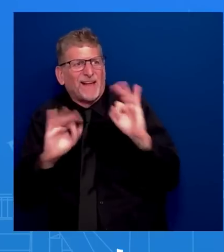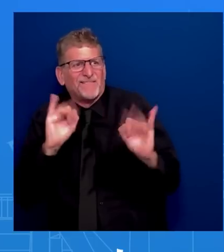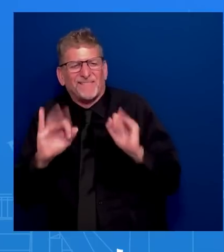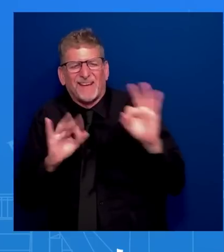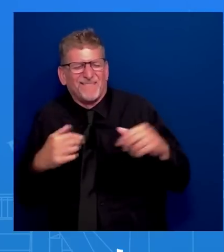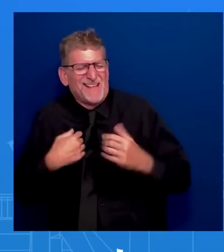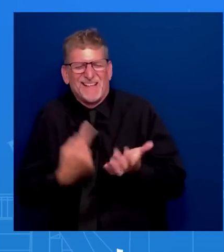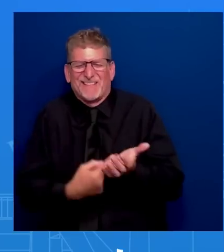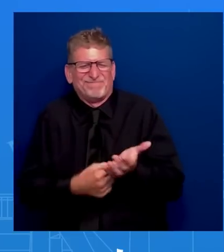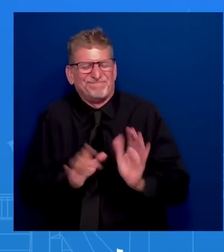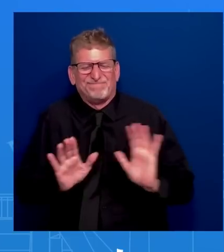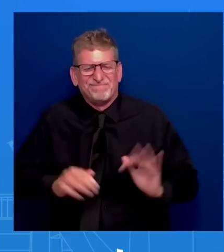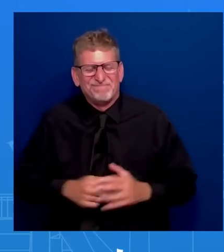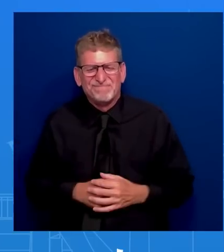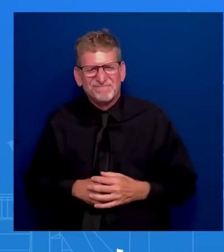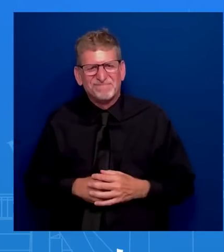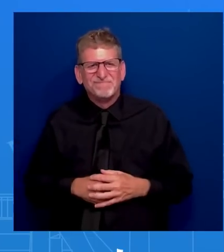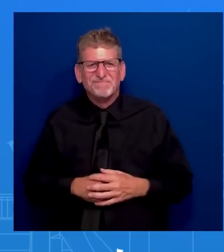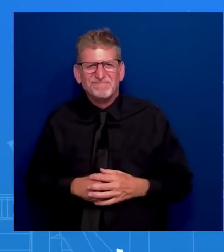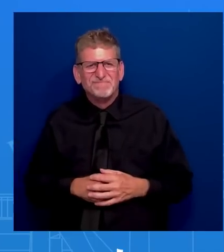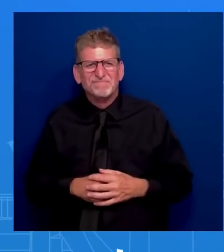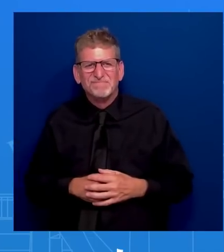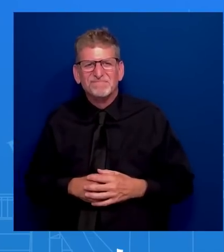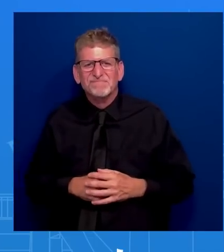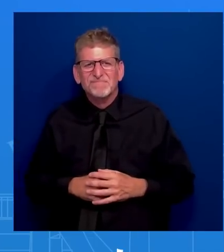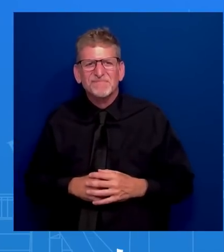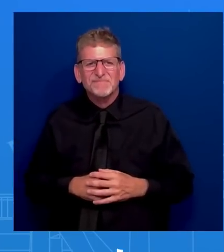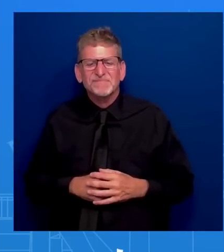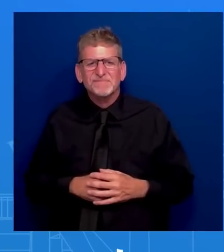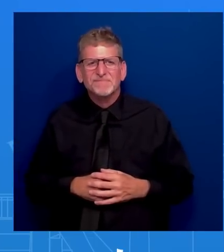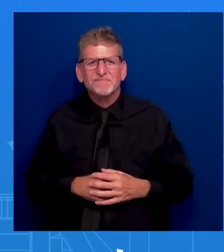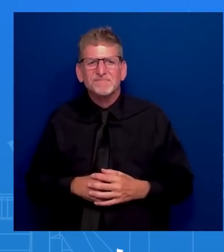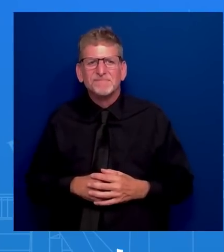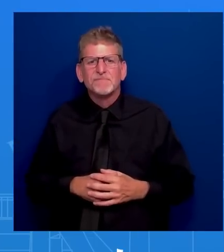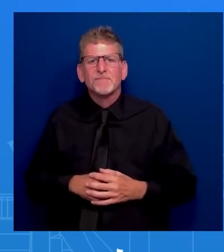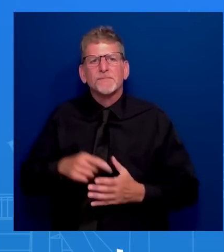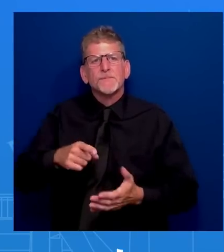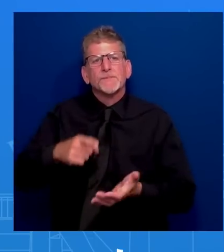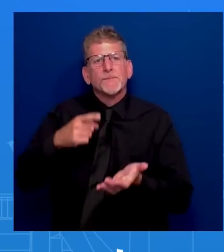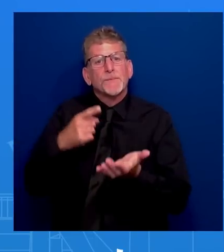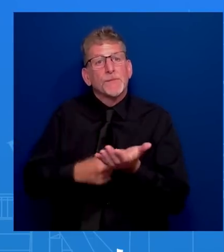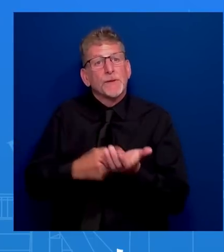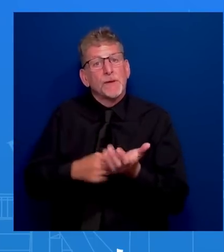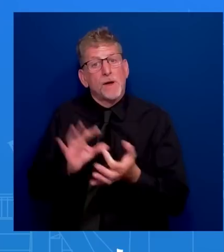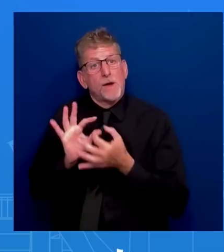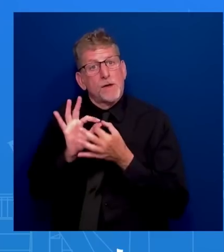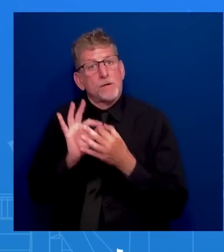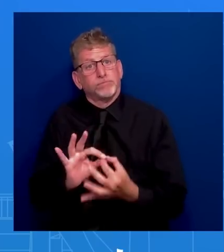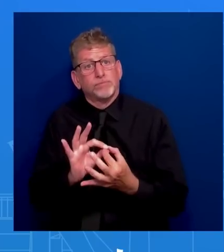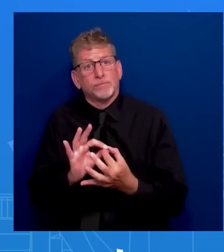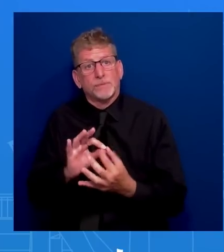Assuming that they go ahead and pass the bill, what are the President's plans for signing that? Ms. Jean-Pierre: Well, no plans at this moment